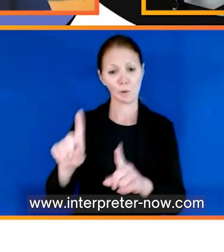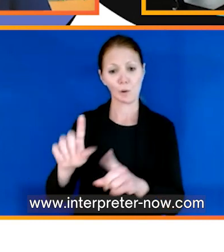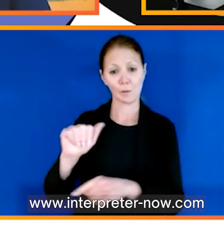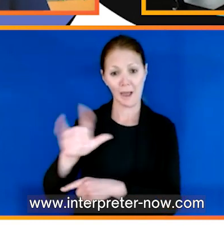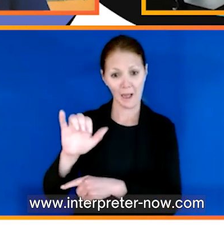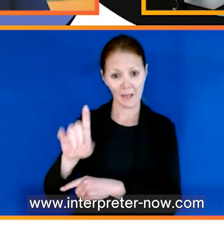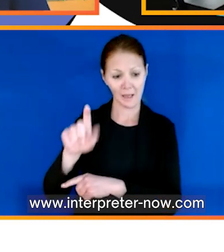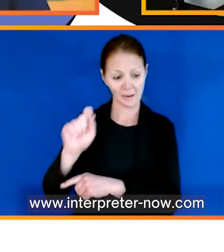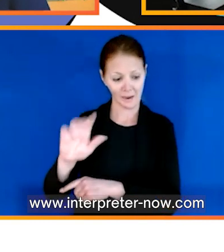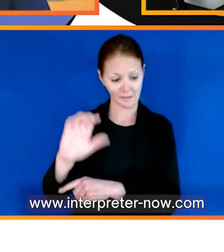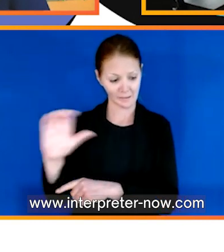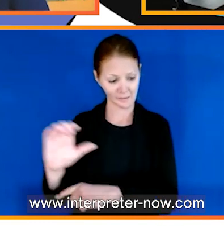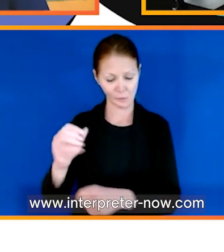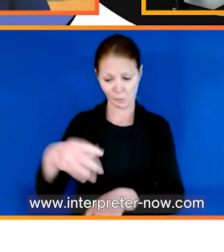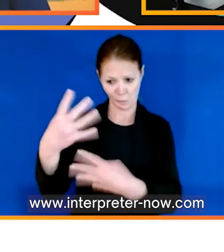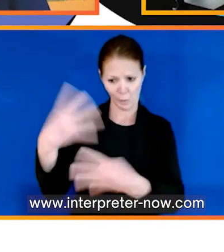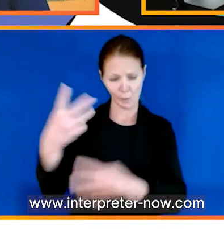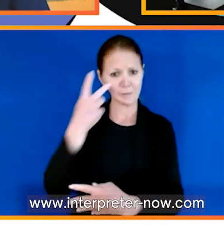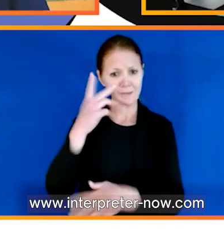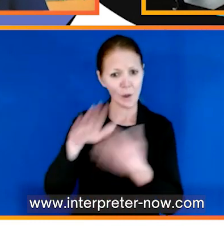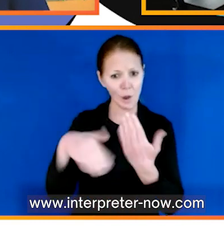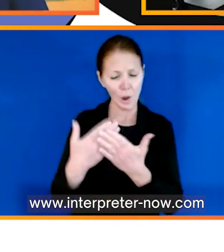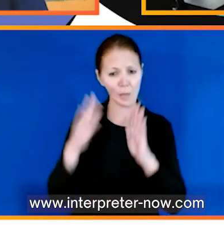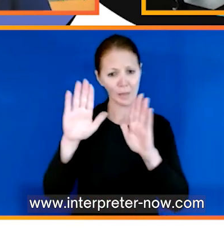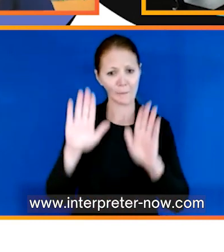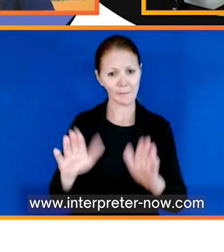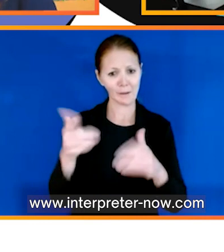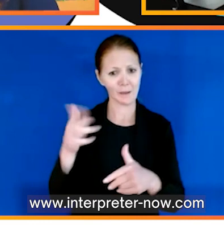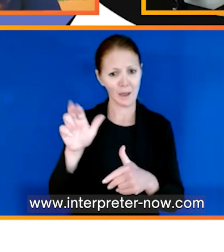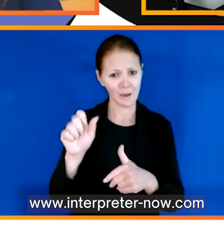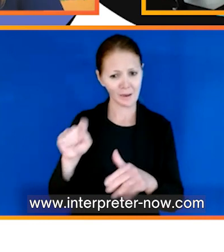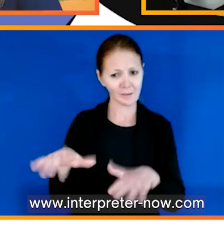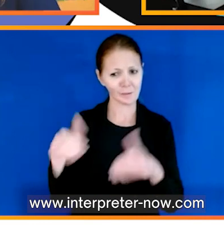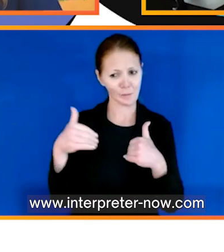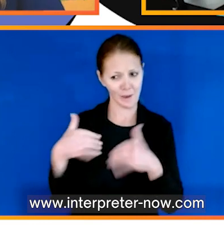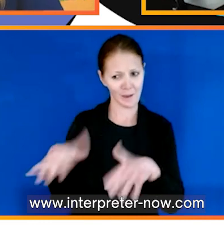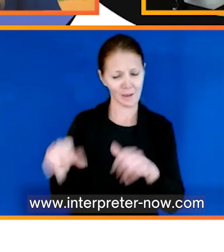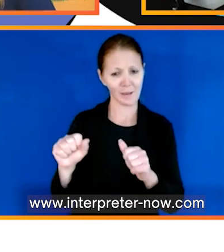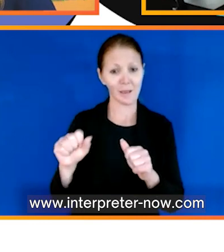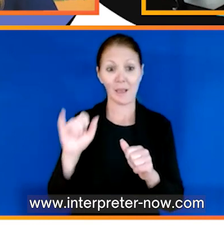I encourage you to go to ally.cc and scroll through and see all of the amazing guests